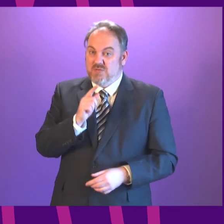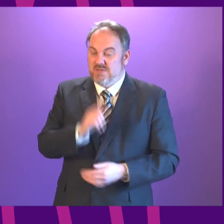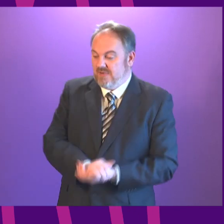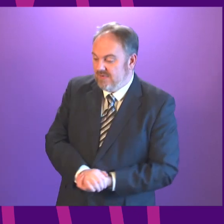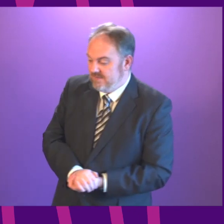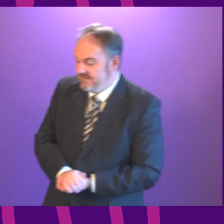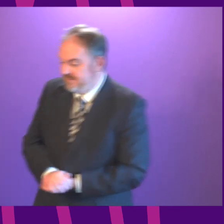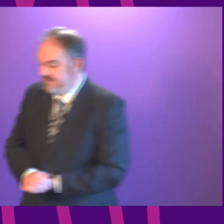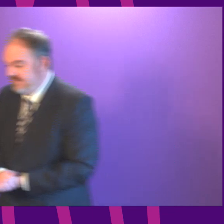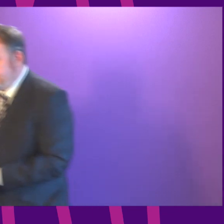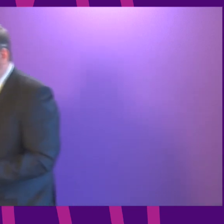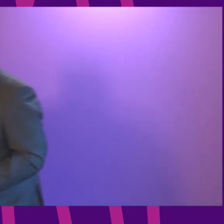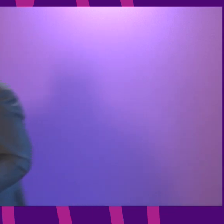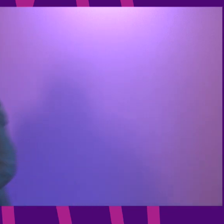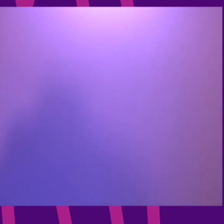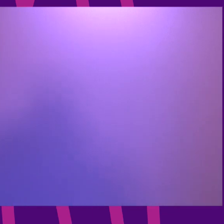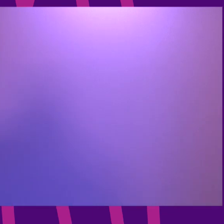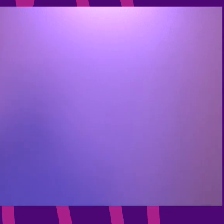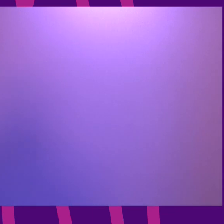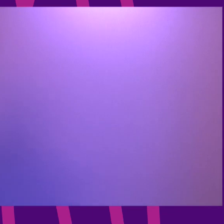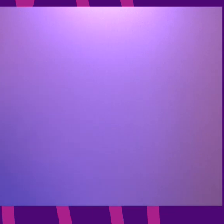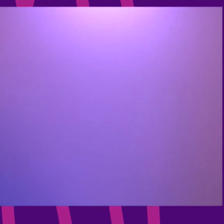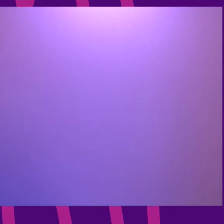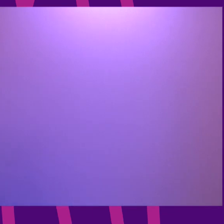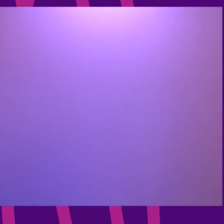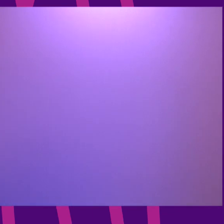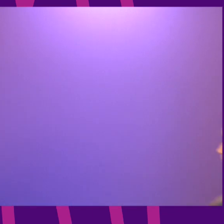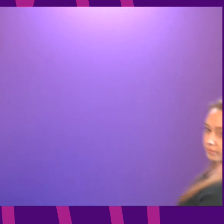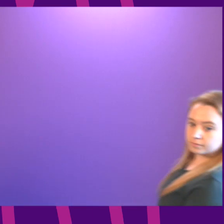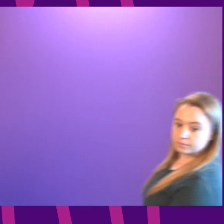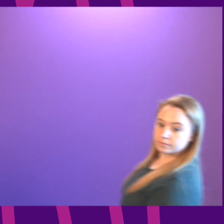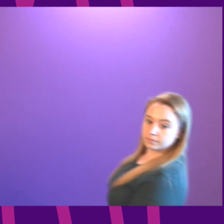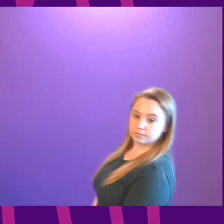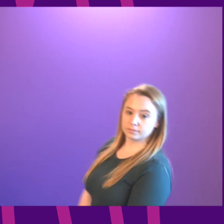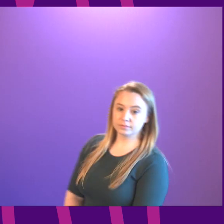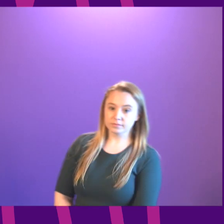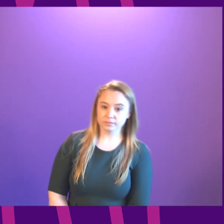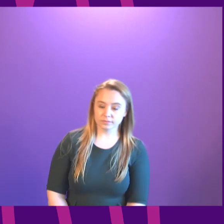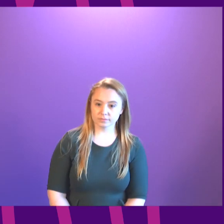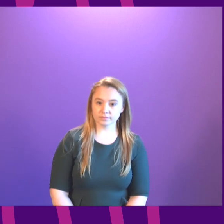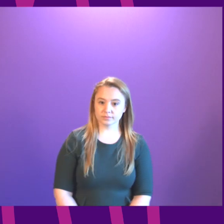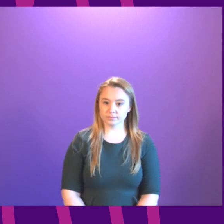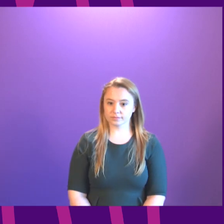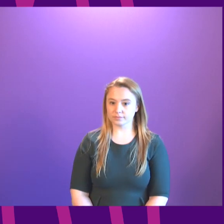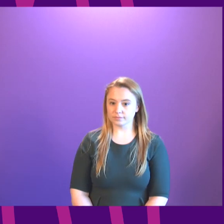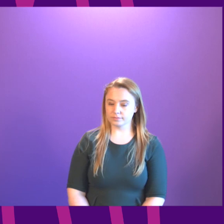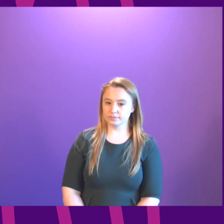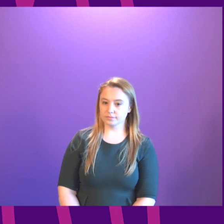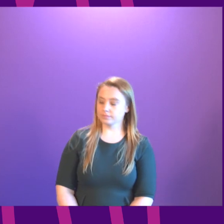Jackie Baillie (Dumbarton) (Lab): Hospitality and tourism businesses in my constituency